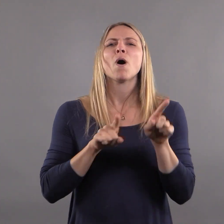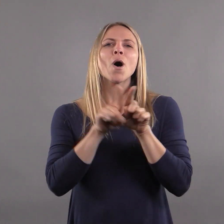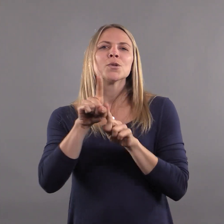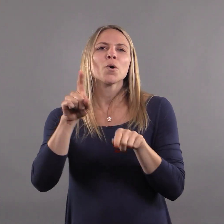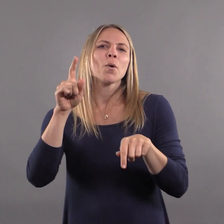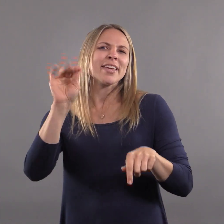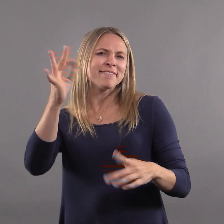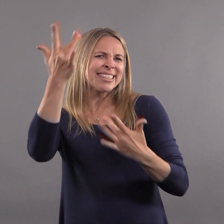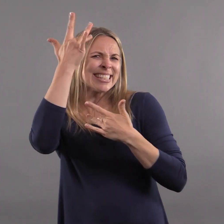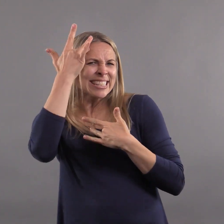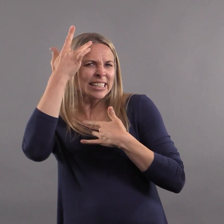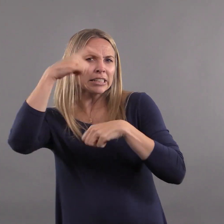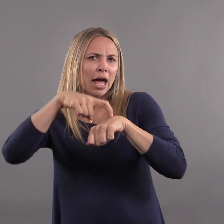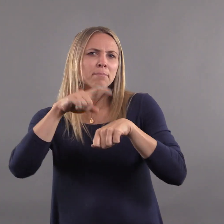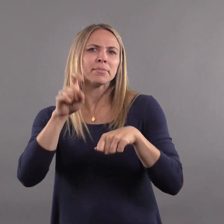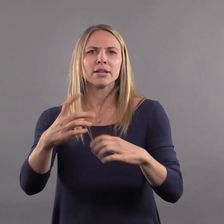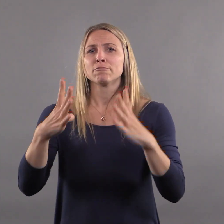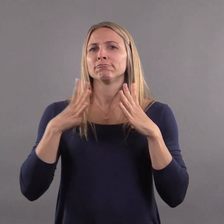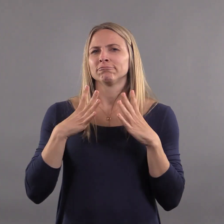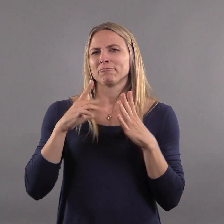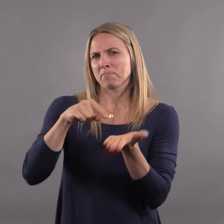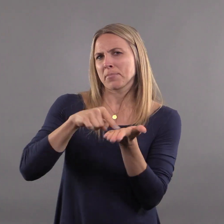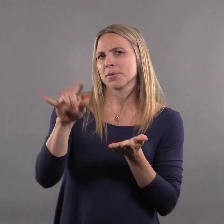and paid time-off.